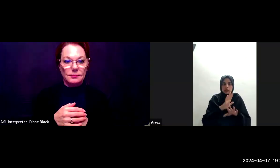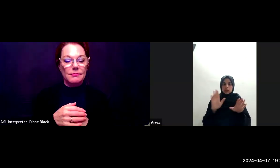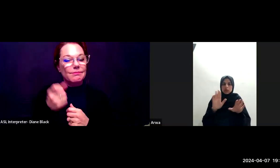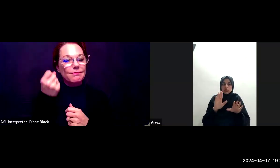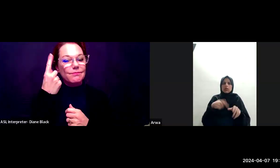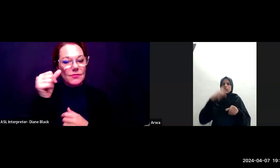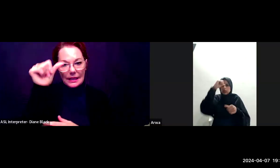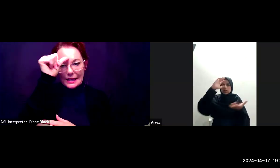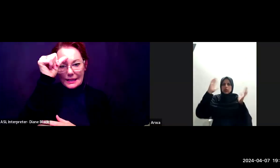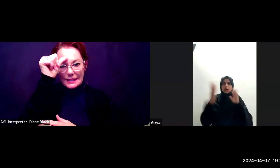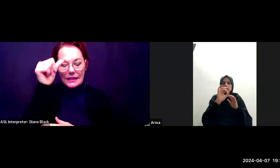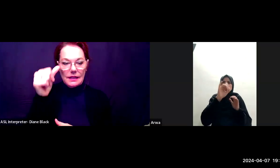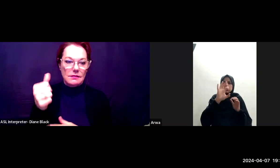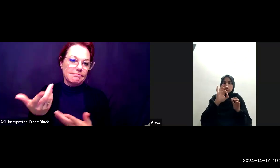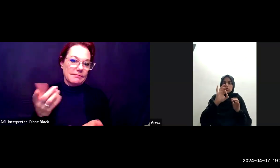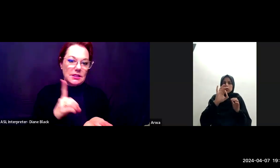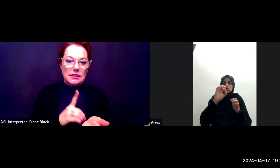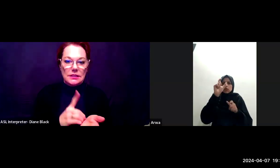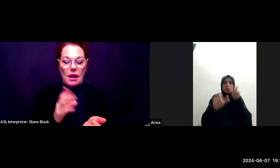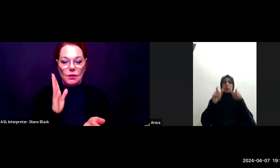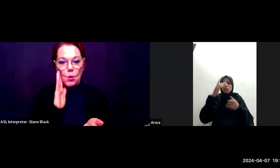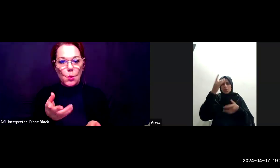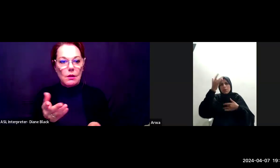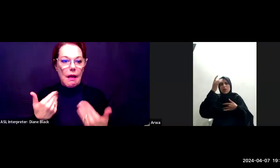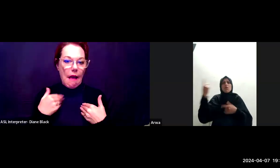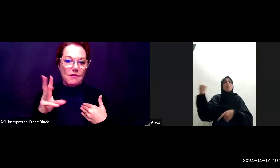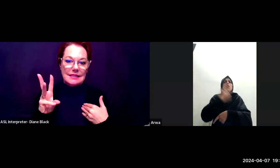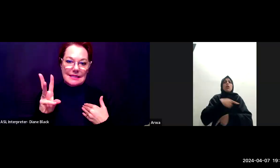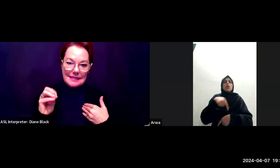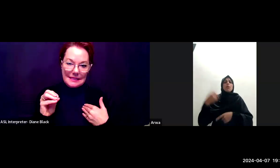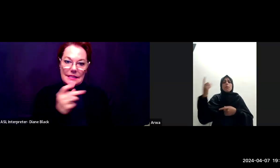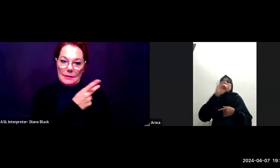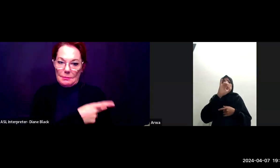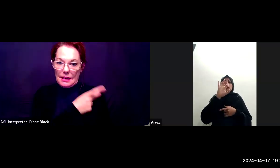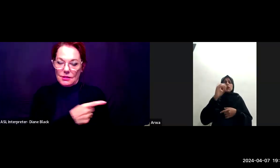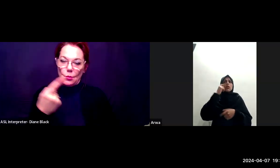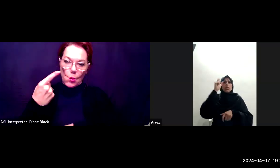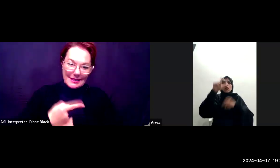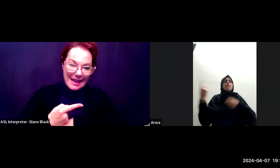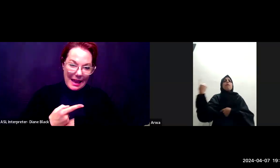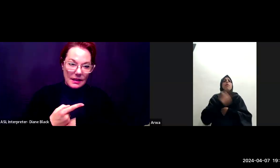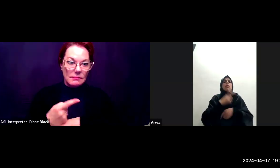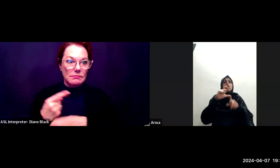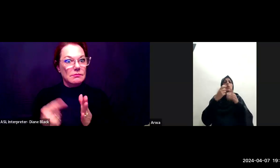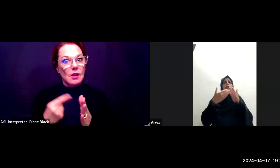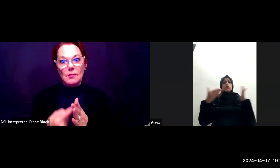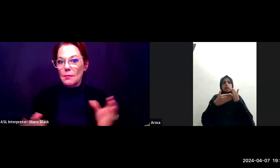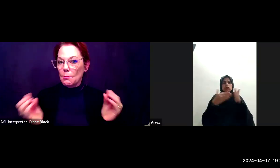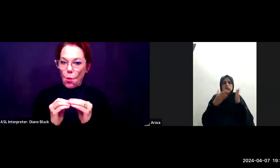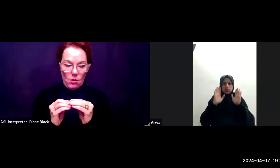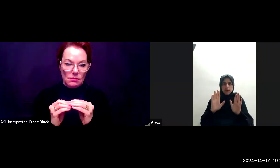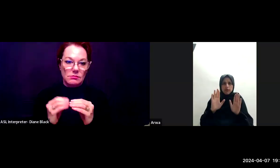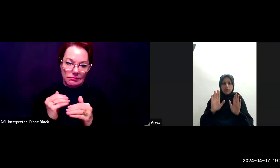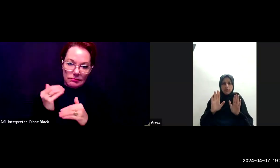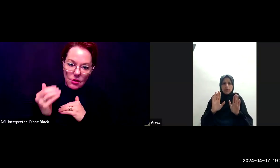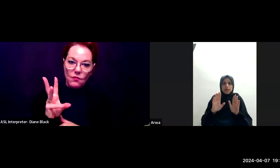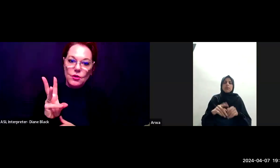60 patients in in one day. Okay and sometimes more than that. Some of the senior Physicians